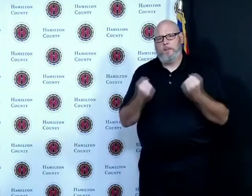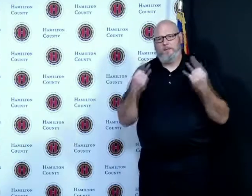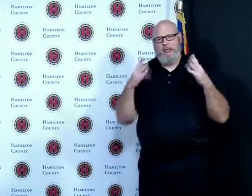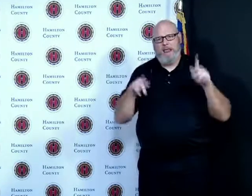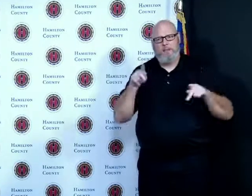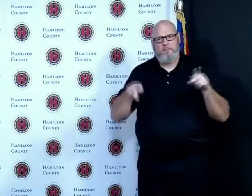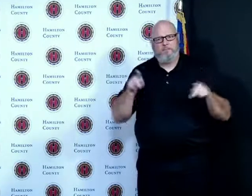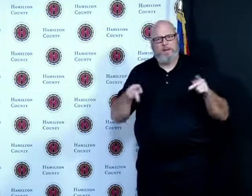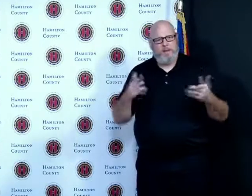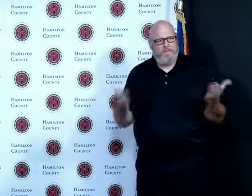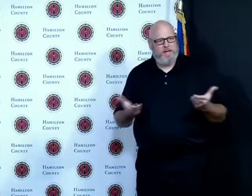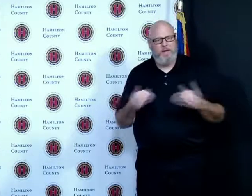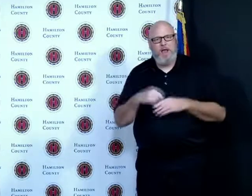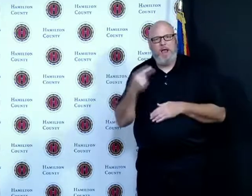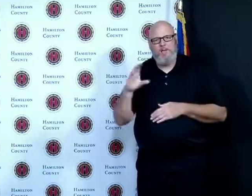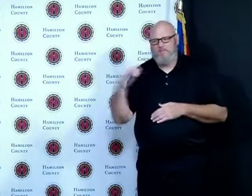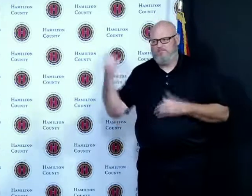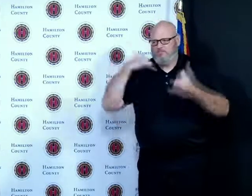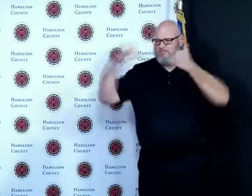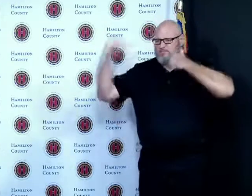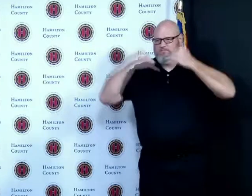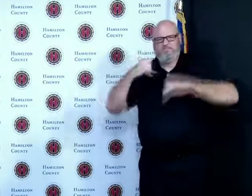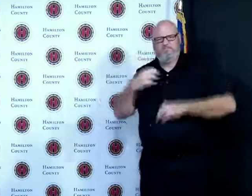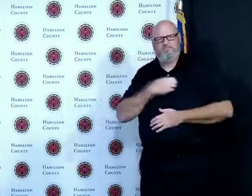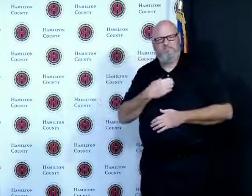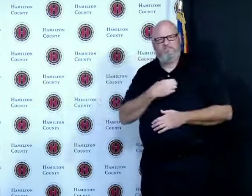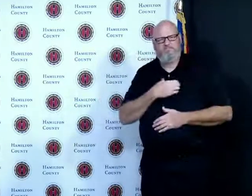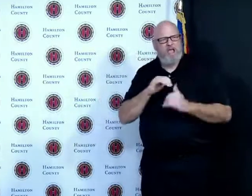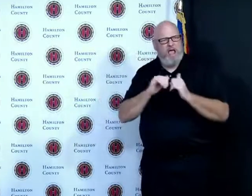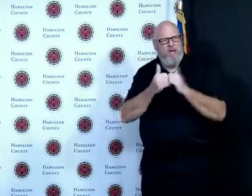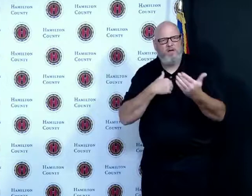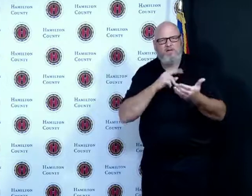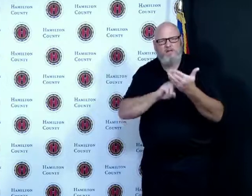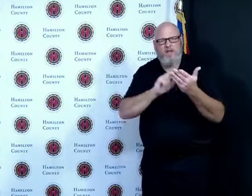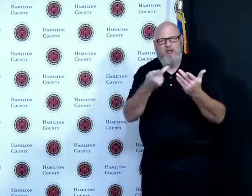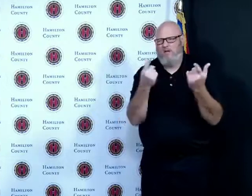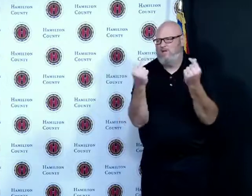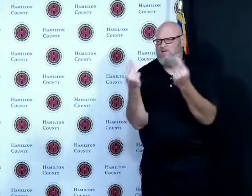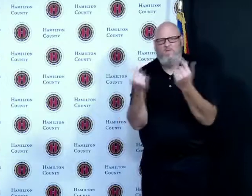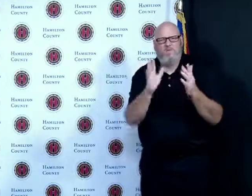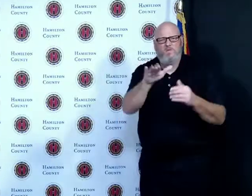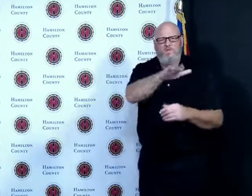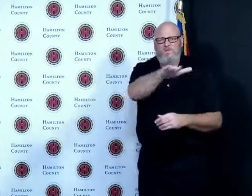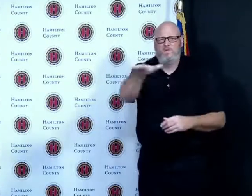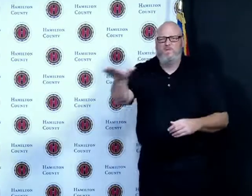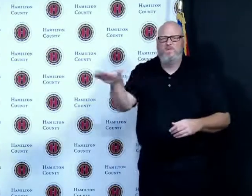understand that it's not easy we're trying to make it as simple as possible but it's not perfect and